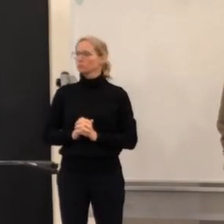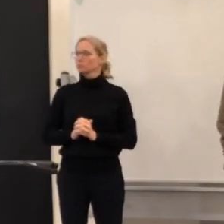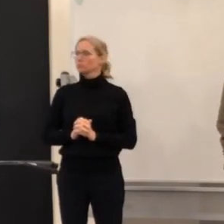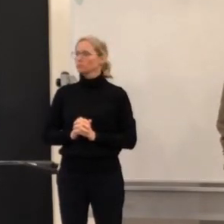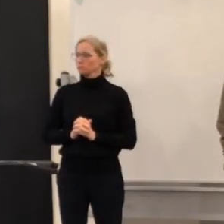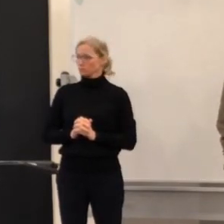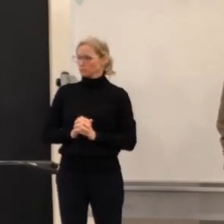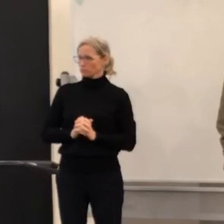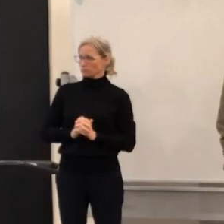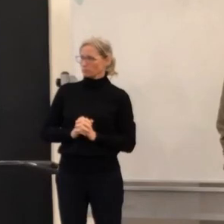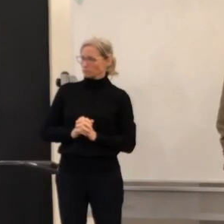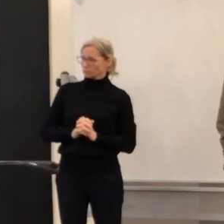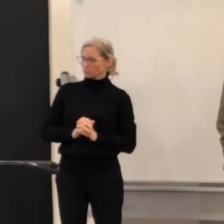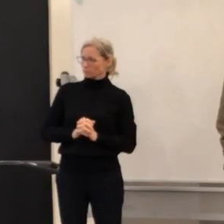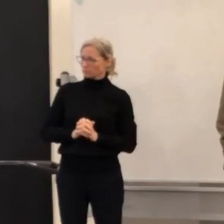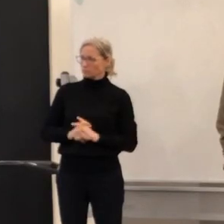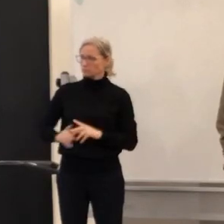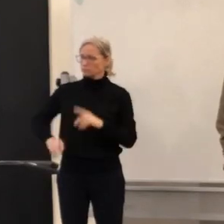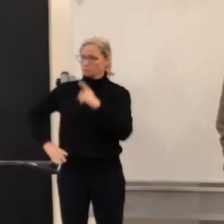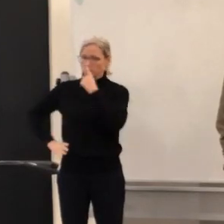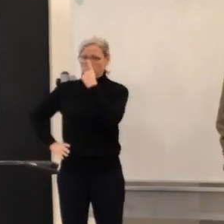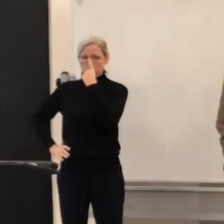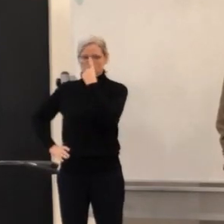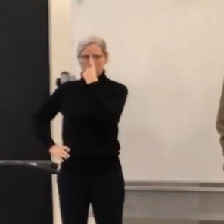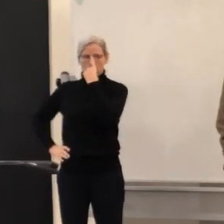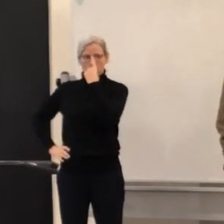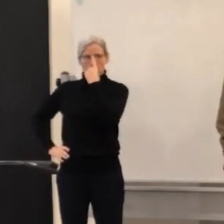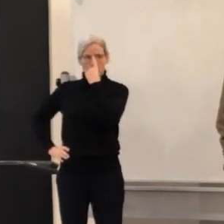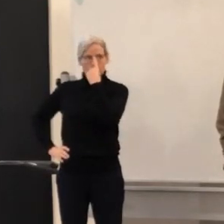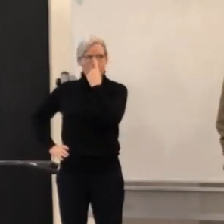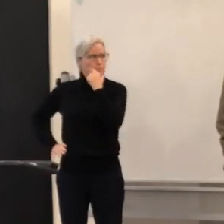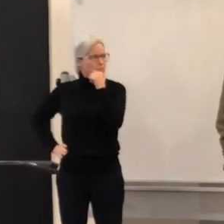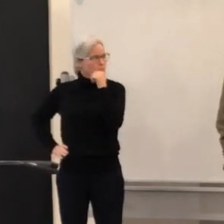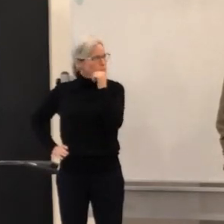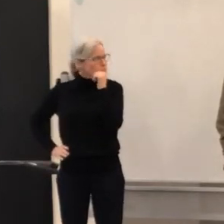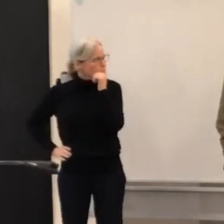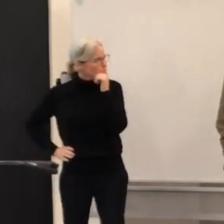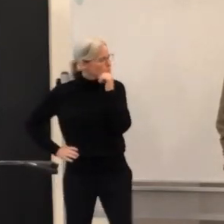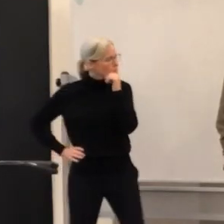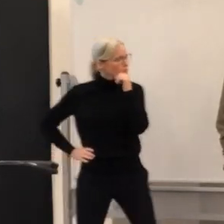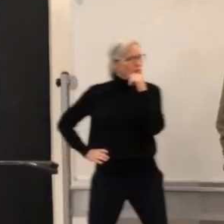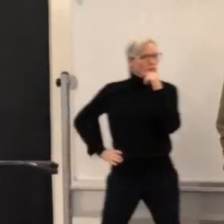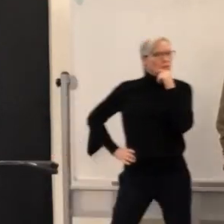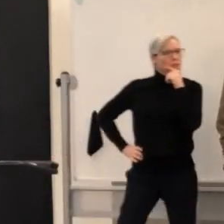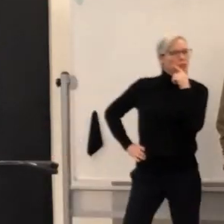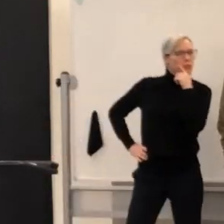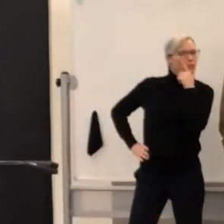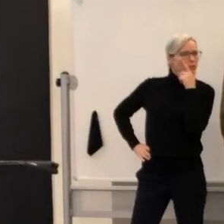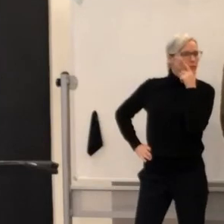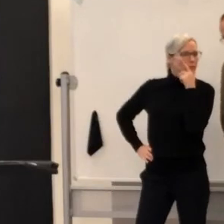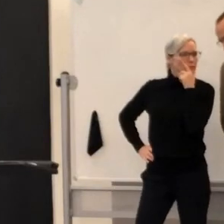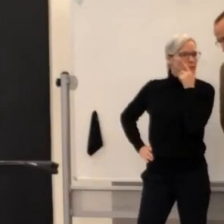I could say that Tiffany is going to send out Power Point presentation to everyone and if any additional